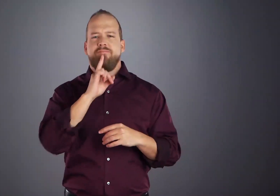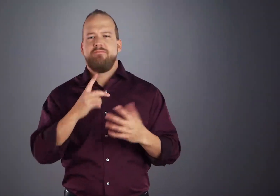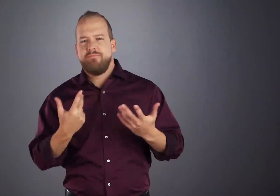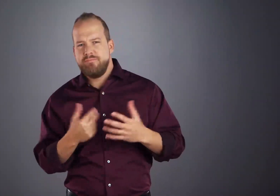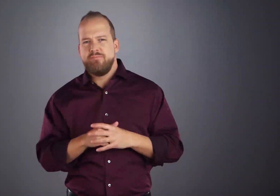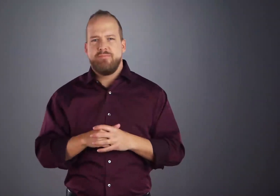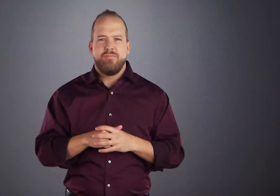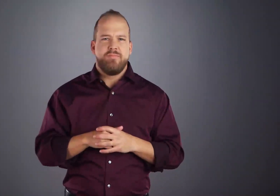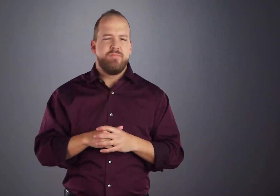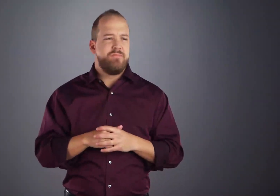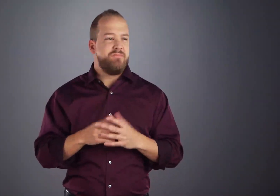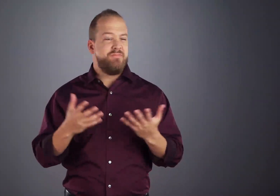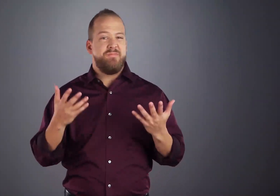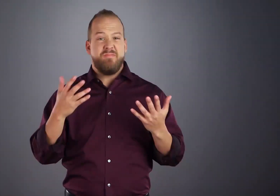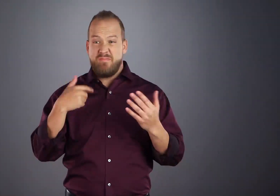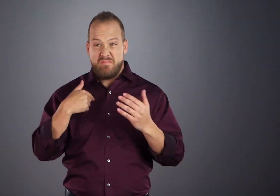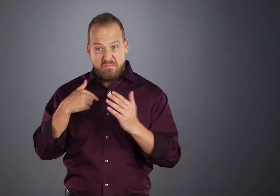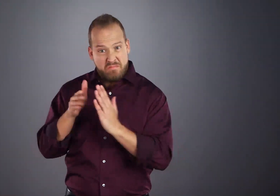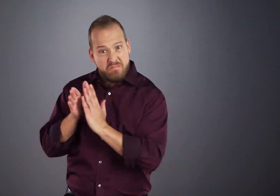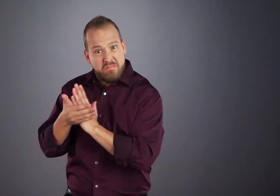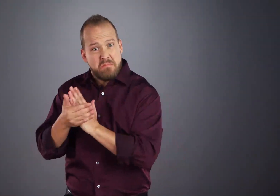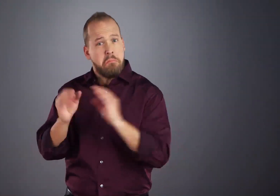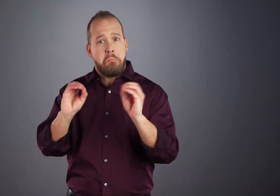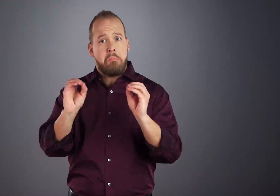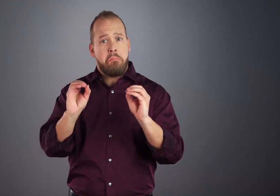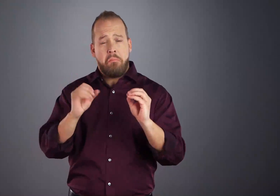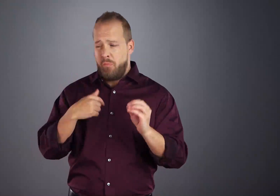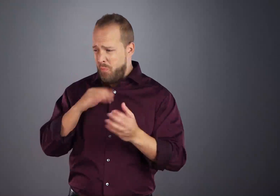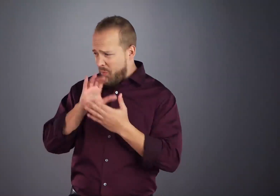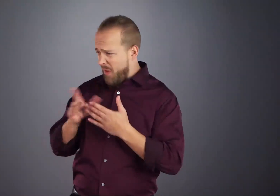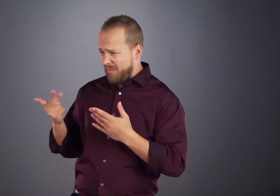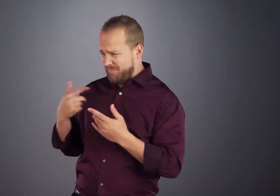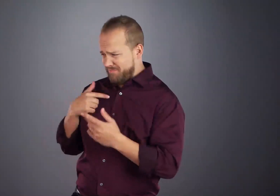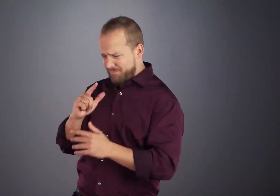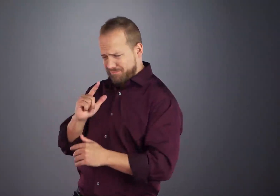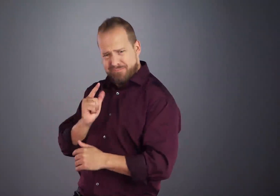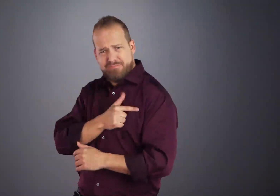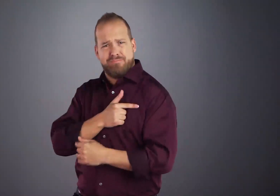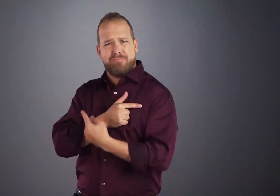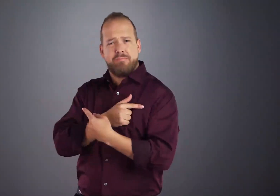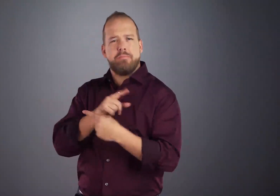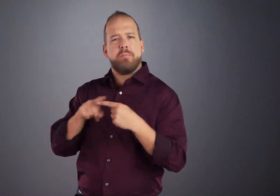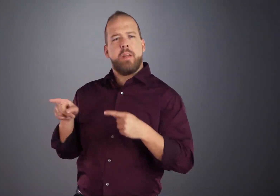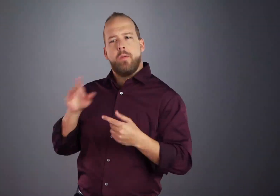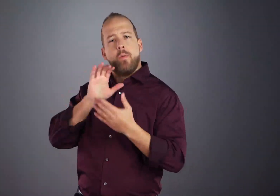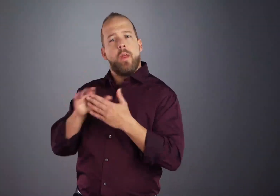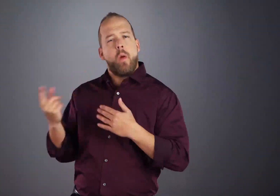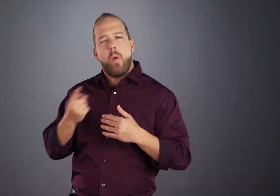helped at times by extreme drunkenness, kept me out of those scrapes.